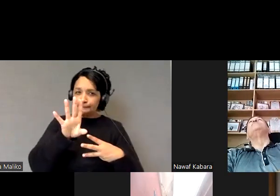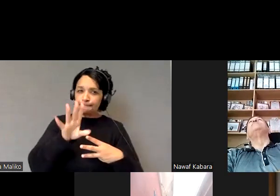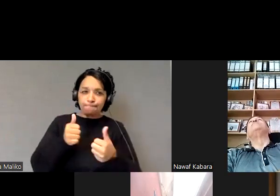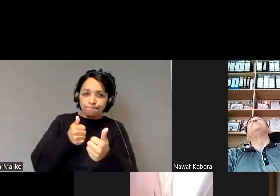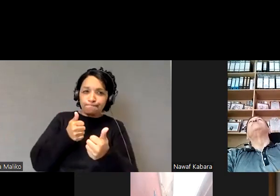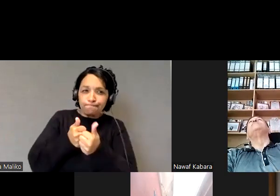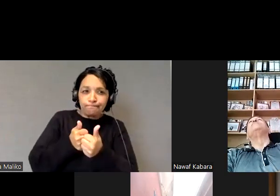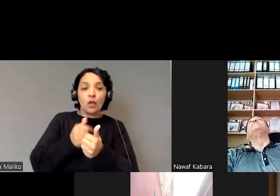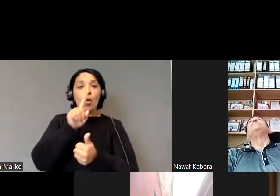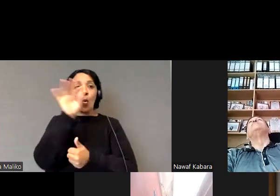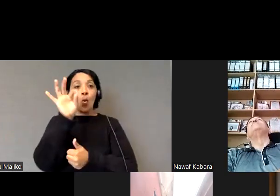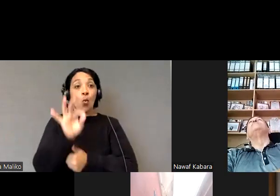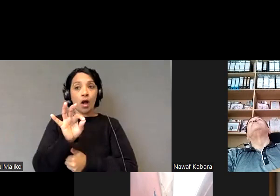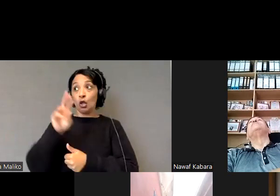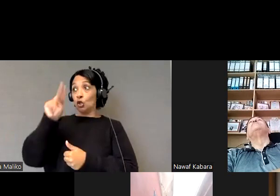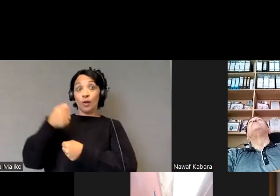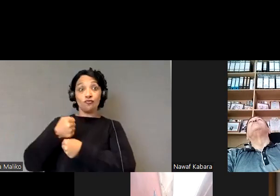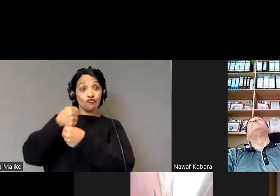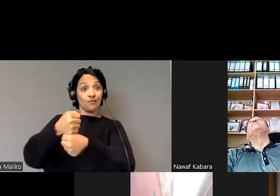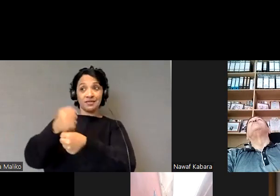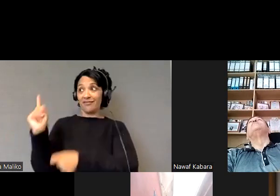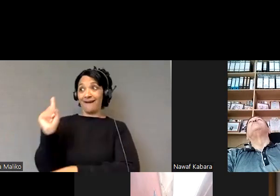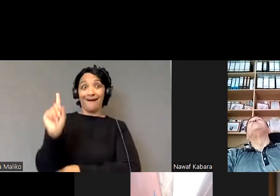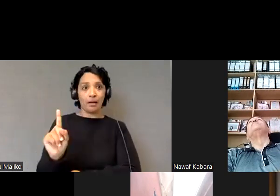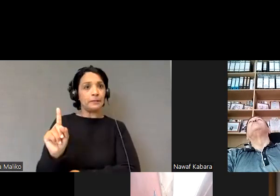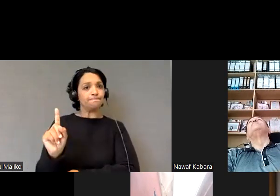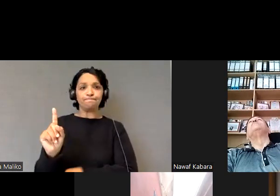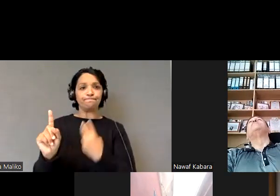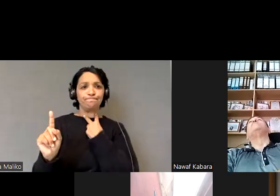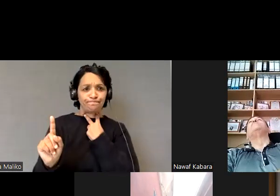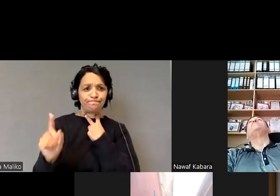not join us, no one from the U.N. system could join us,but we will try to address that anyway.